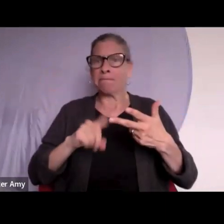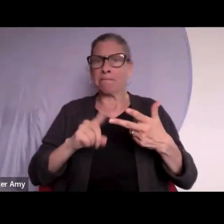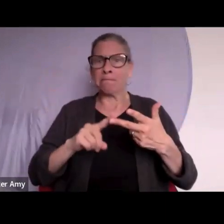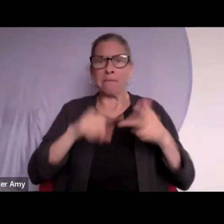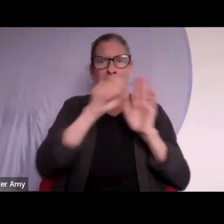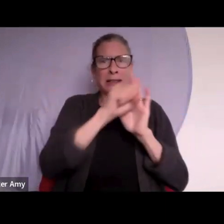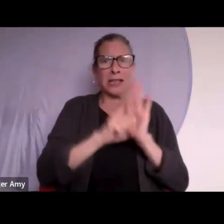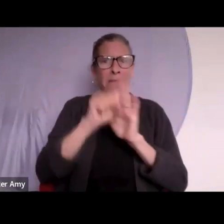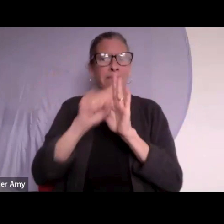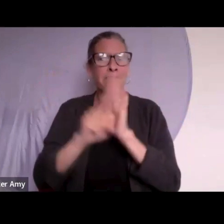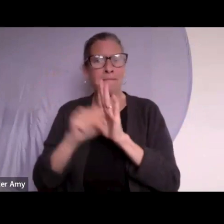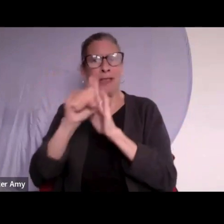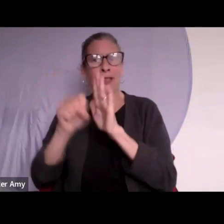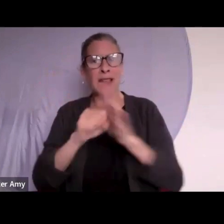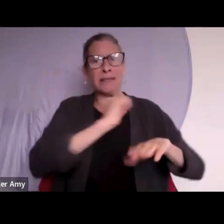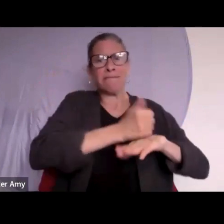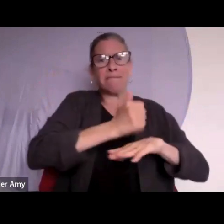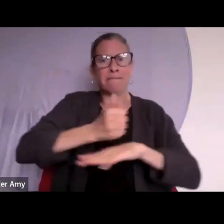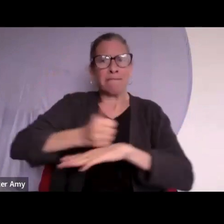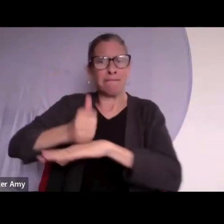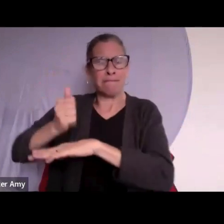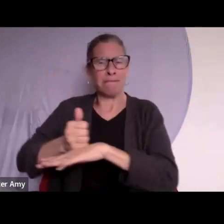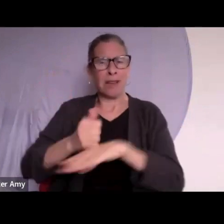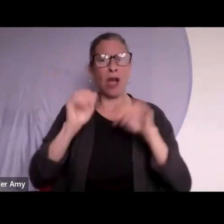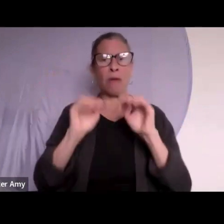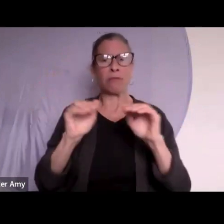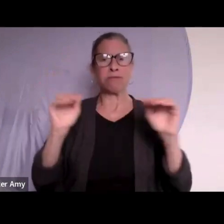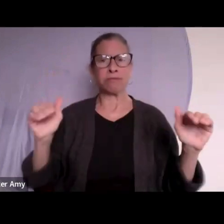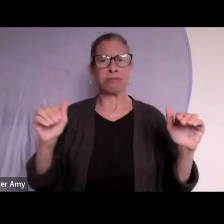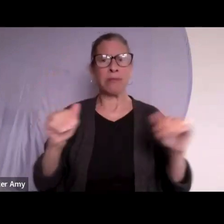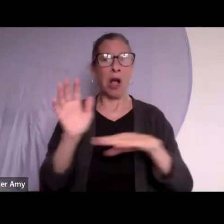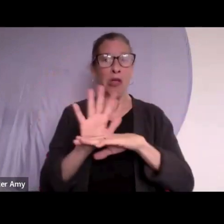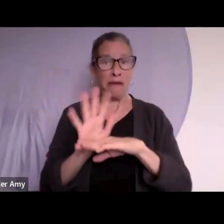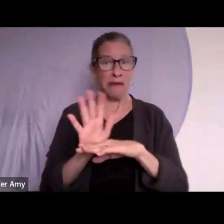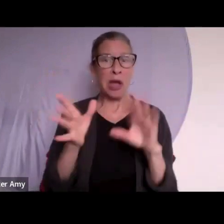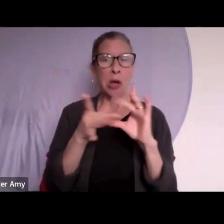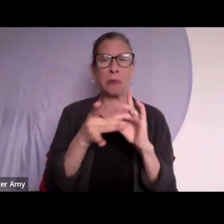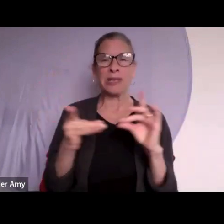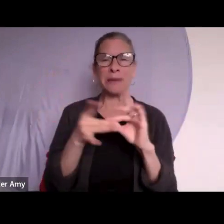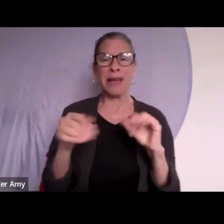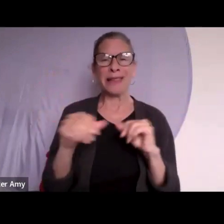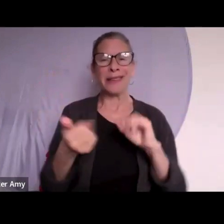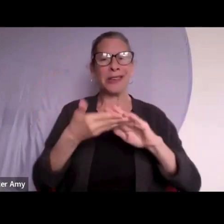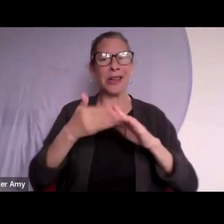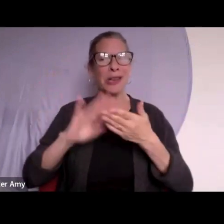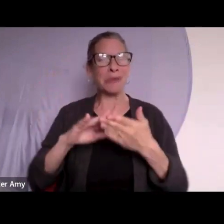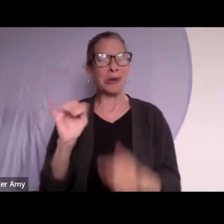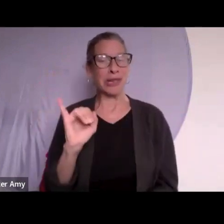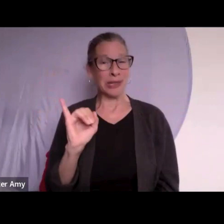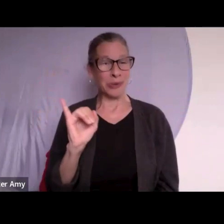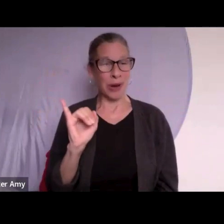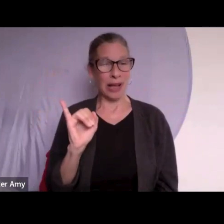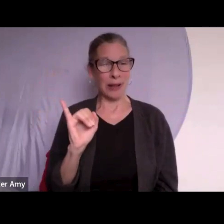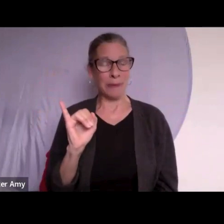happy to spread these amazing films and messages to other communities as well. So anywhere that wants to start a